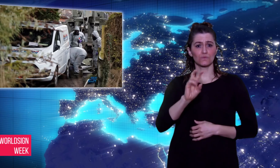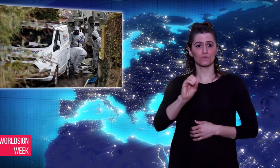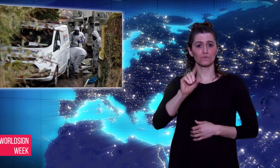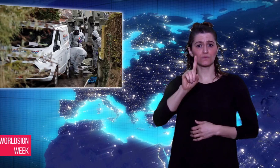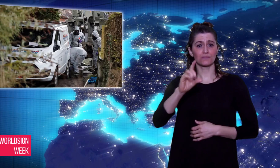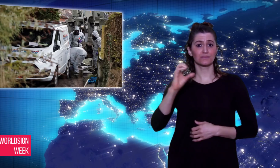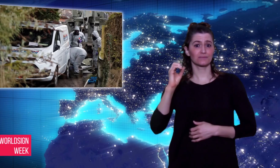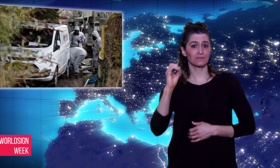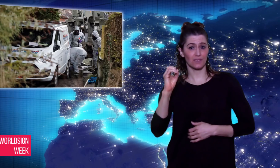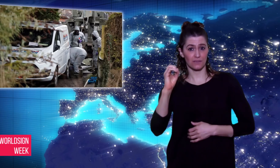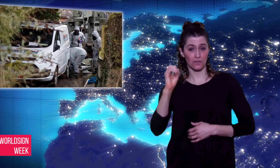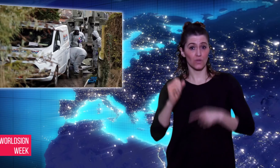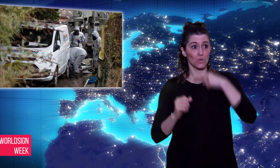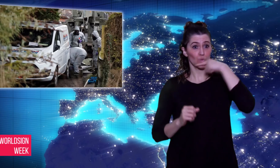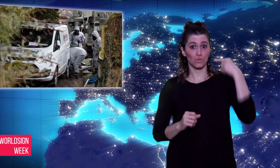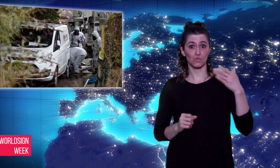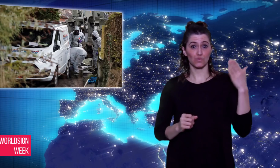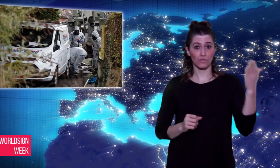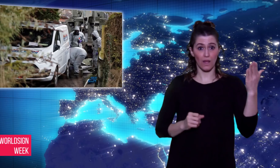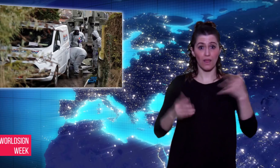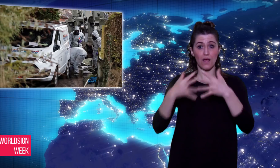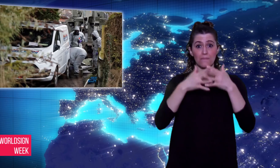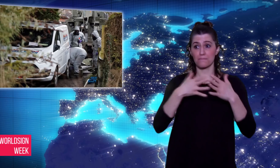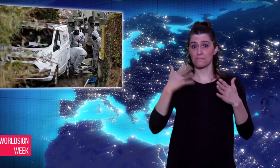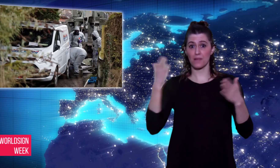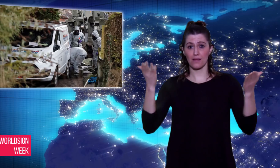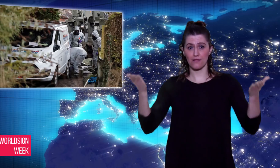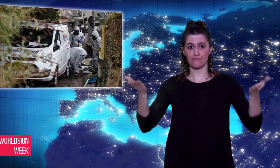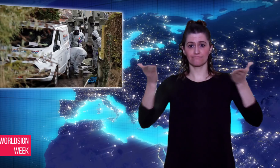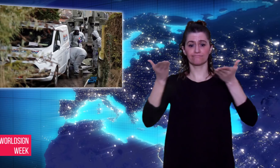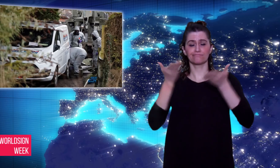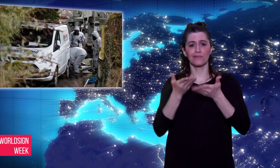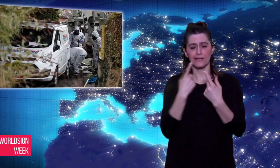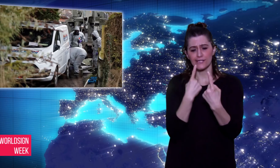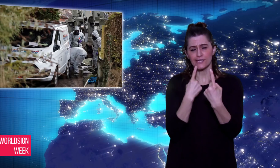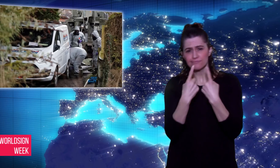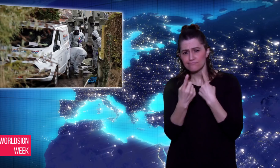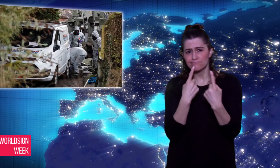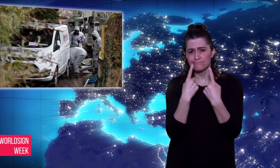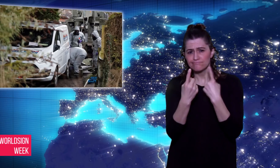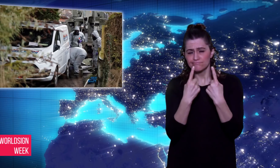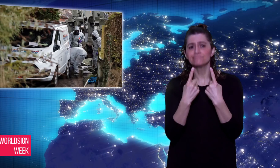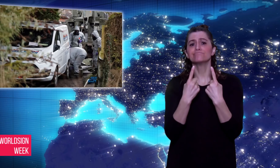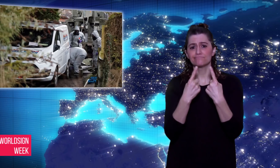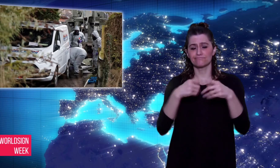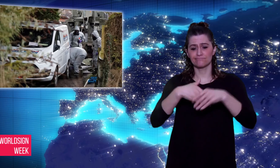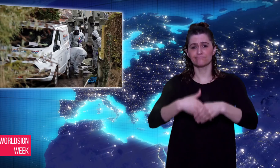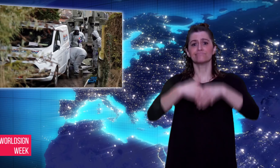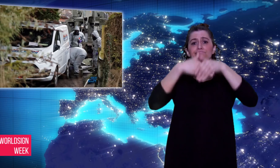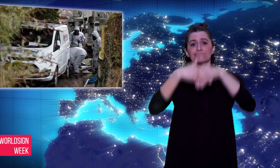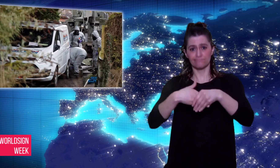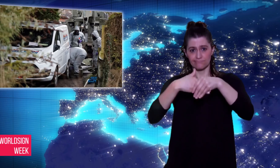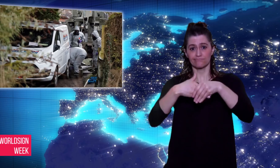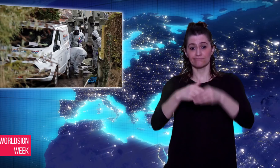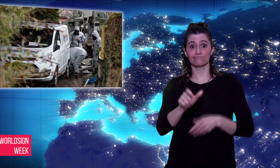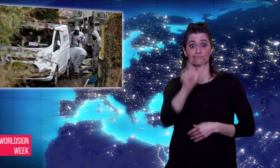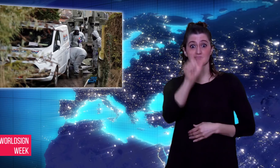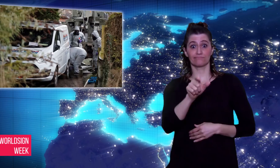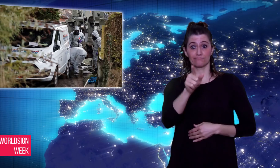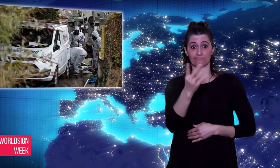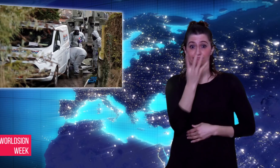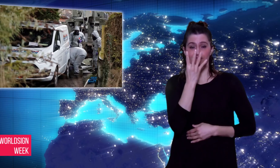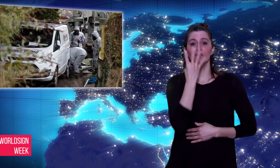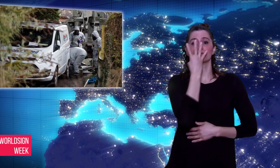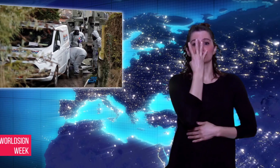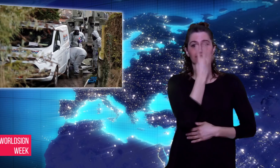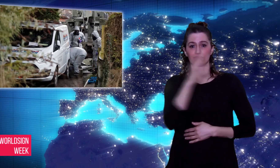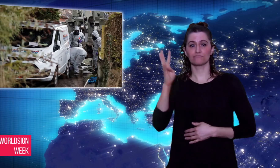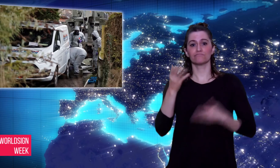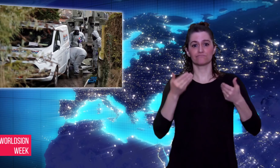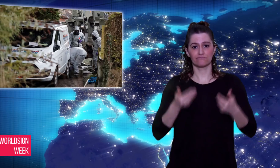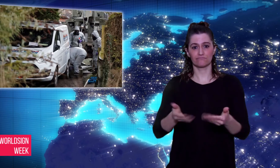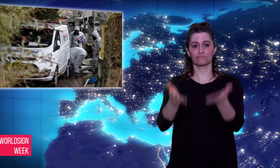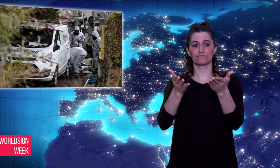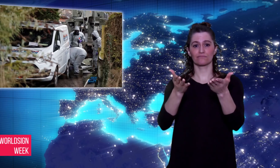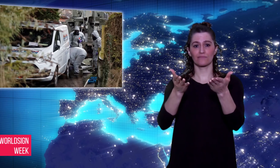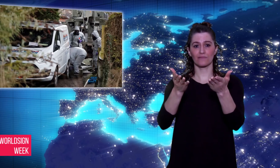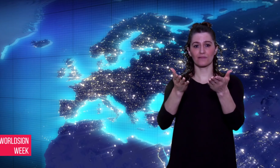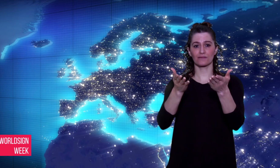between Russia and United States in 2010.